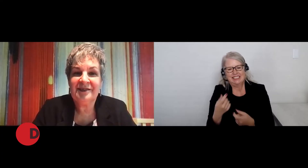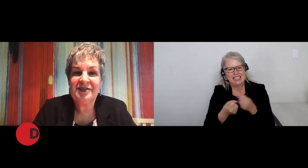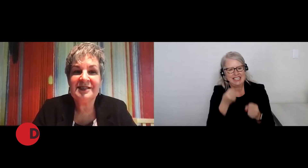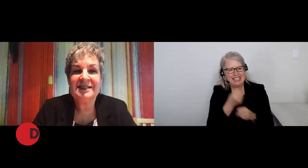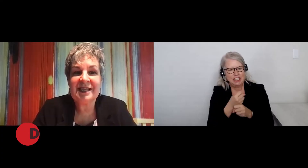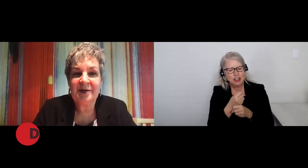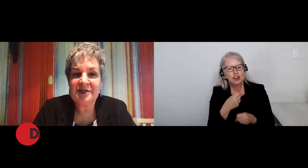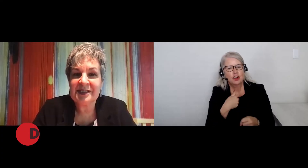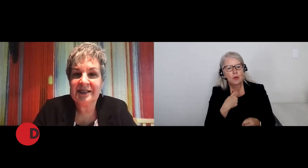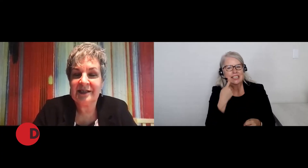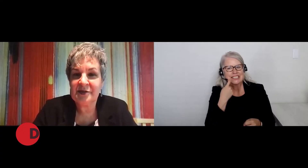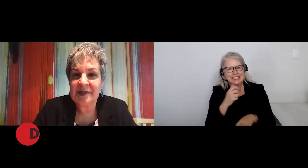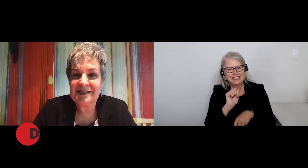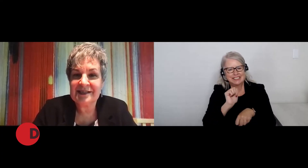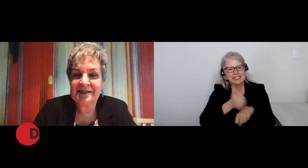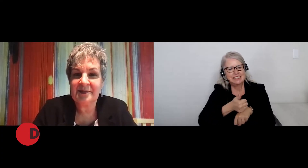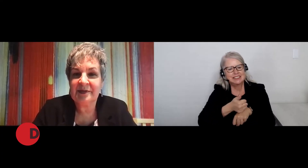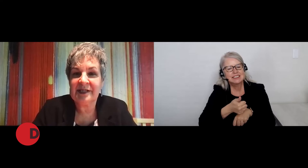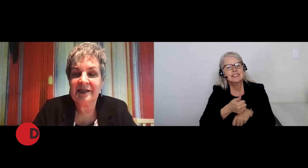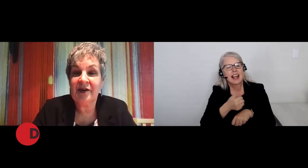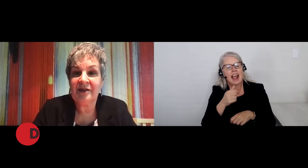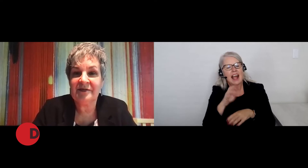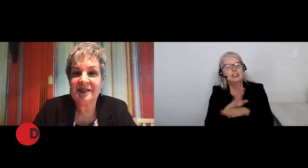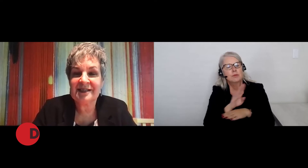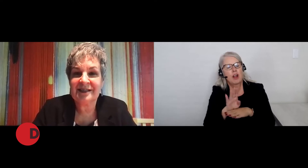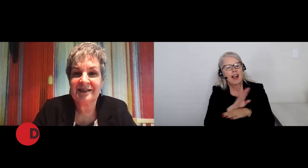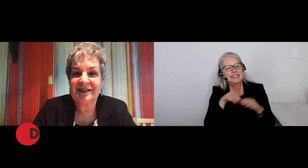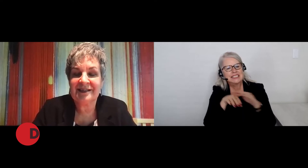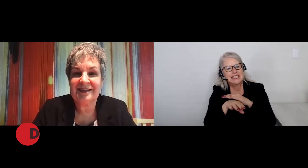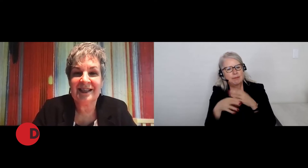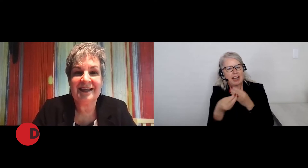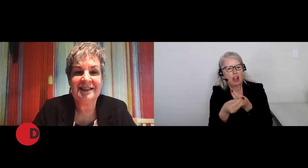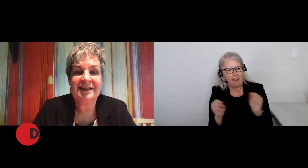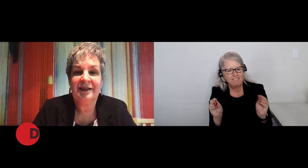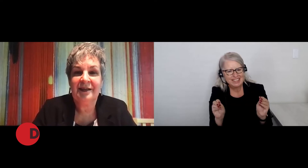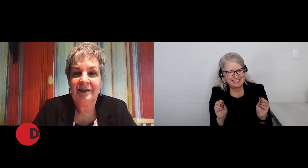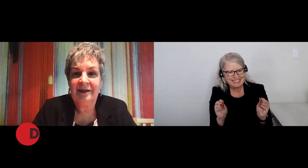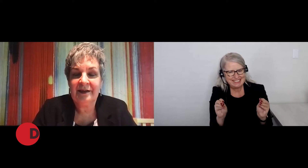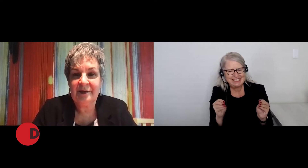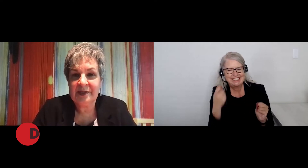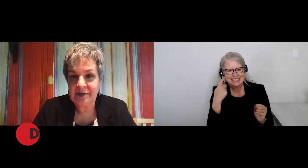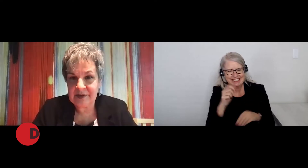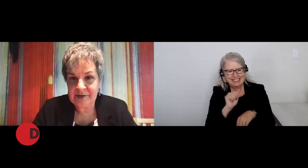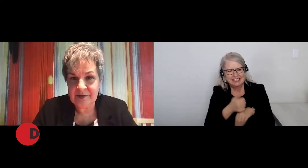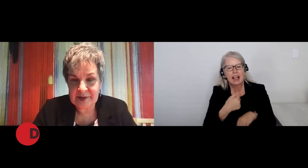The past year I established the Enterprise Accessibility Office and